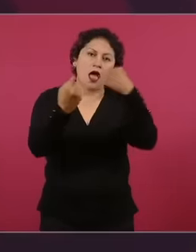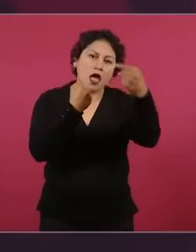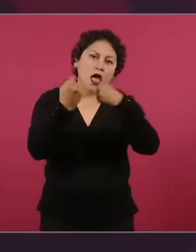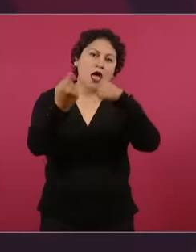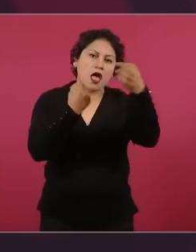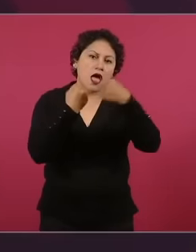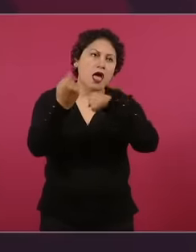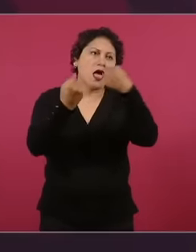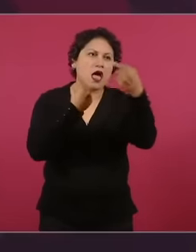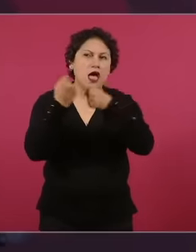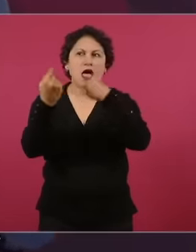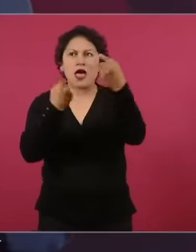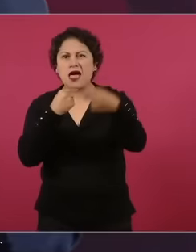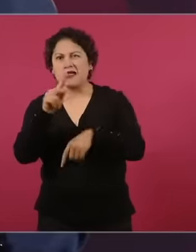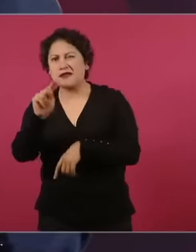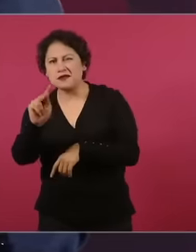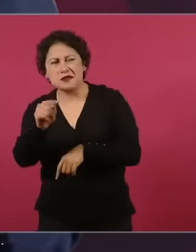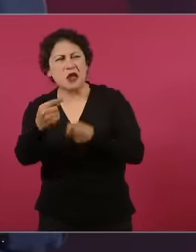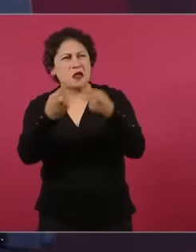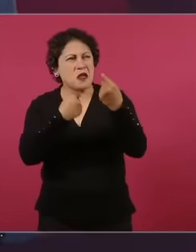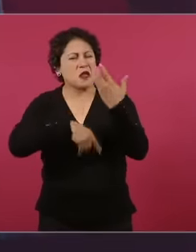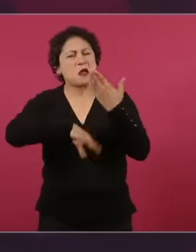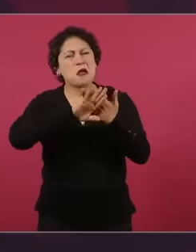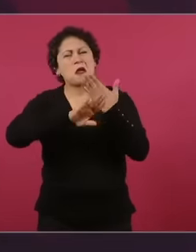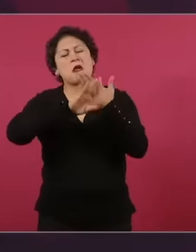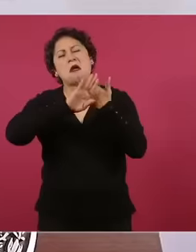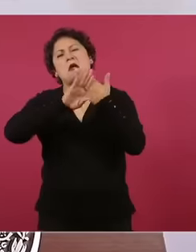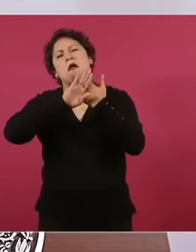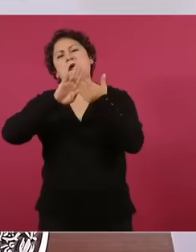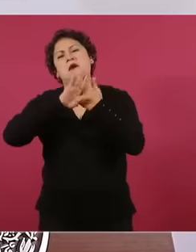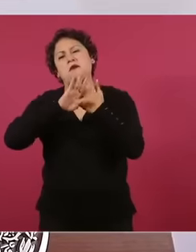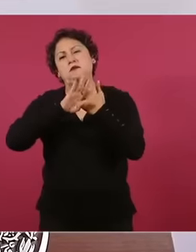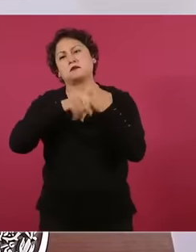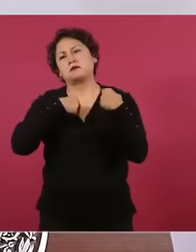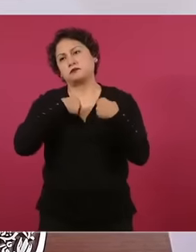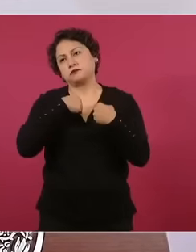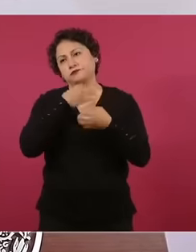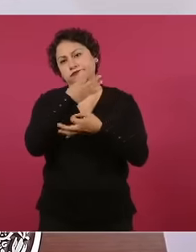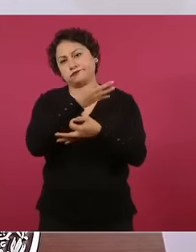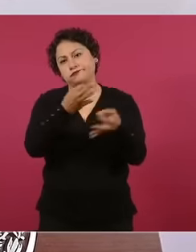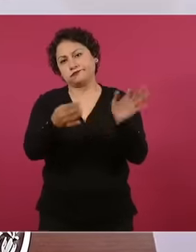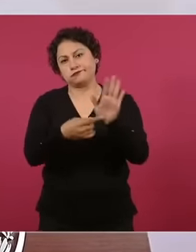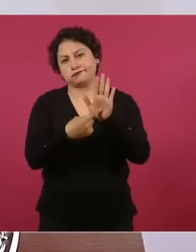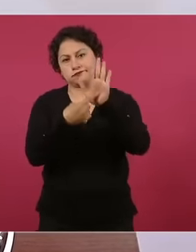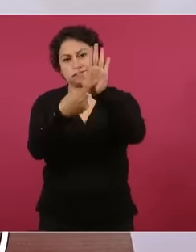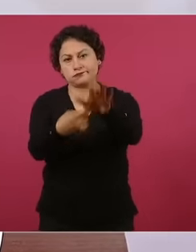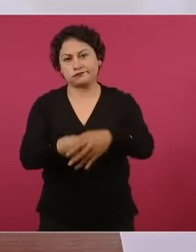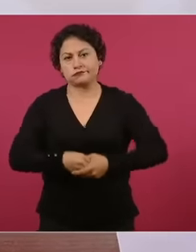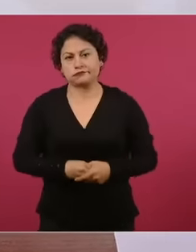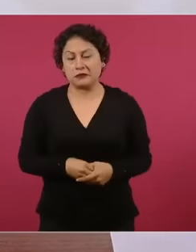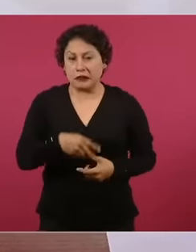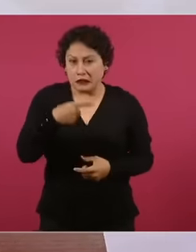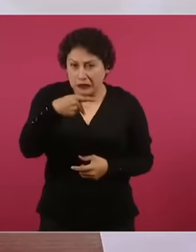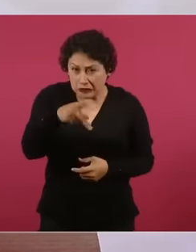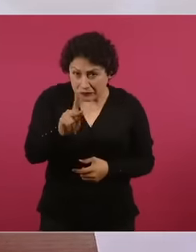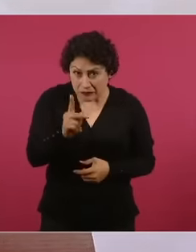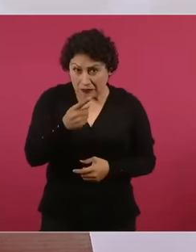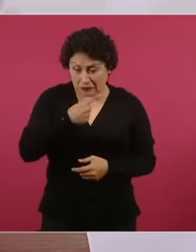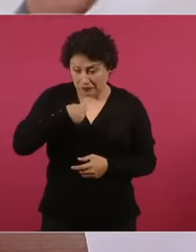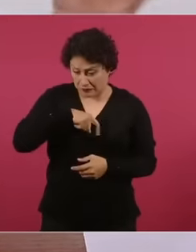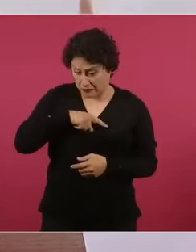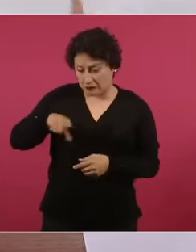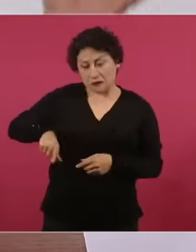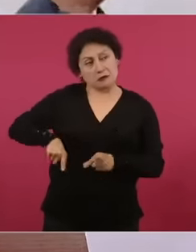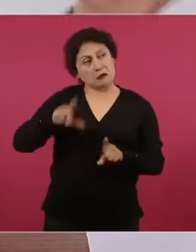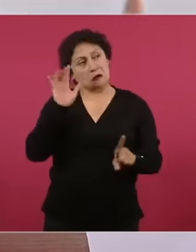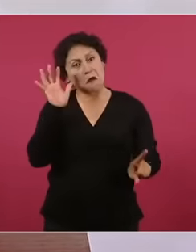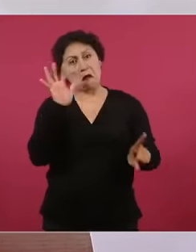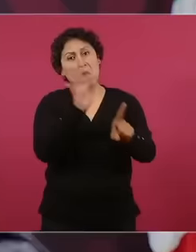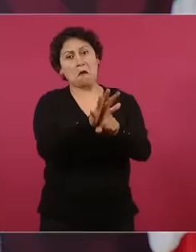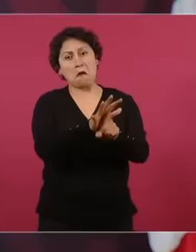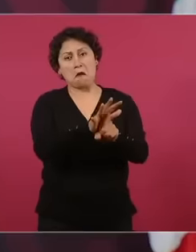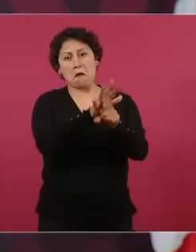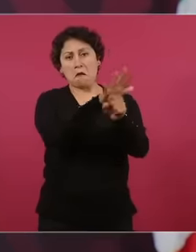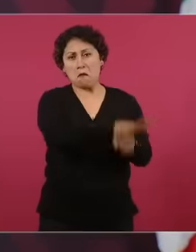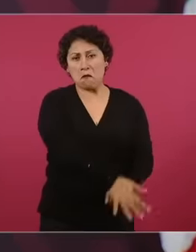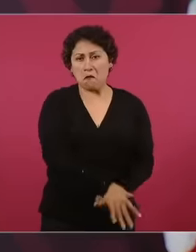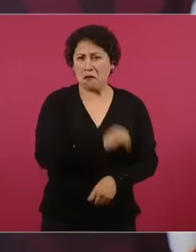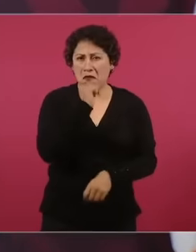but that's what it's referring to but it wasn't any persecution it was Hey, you should get up to